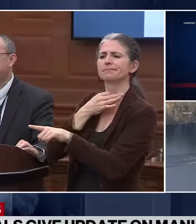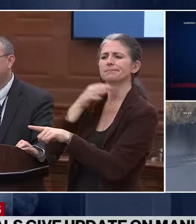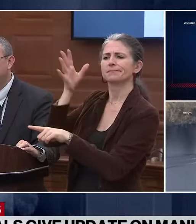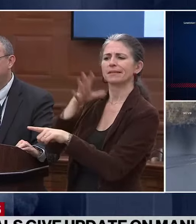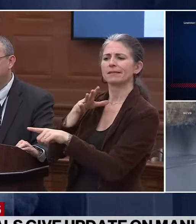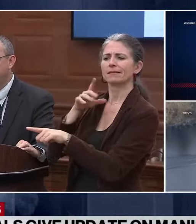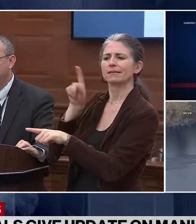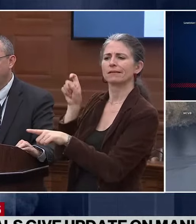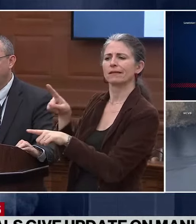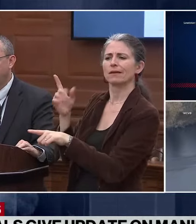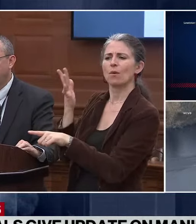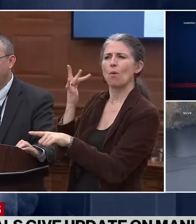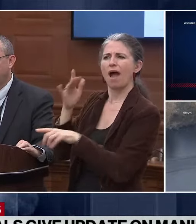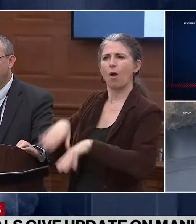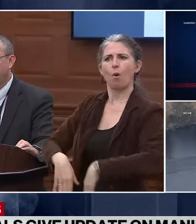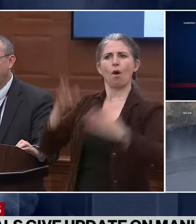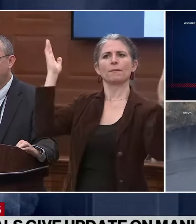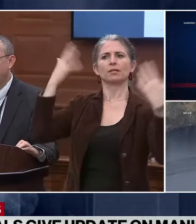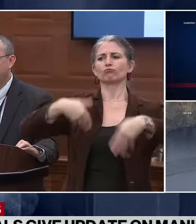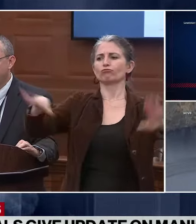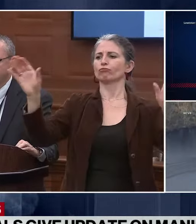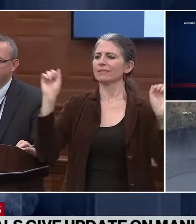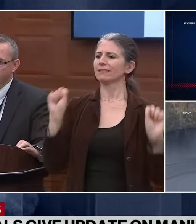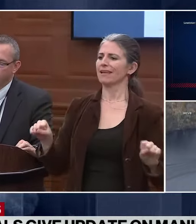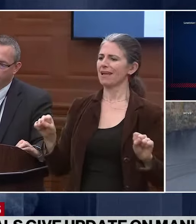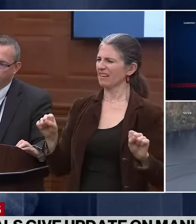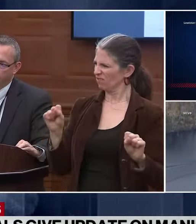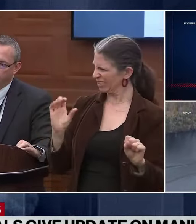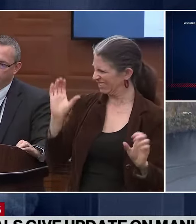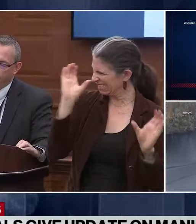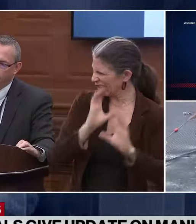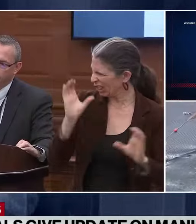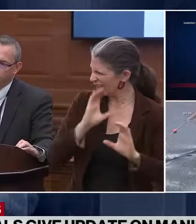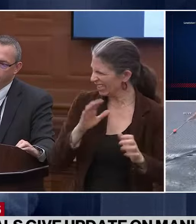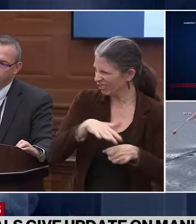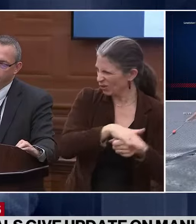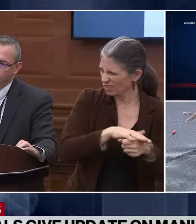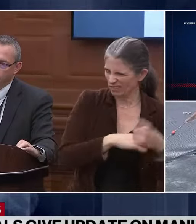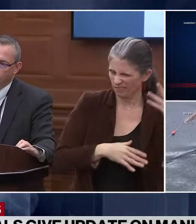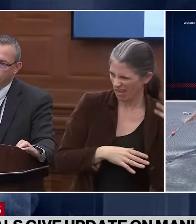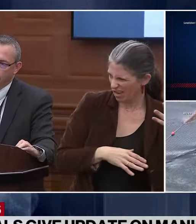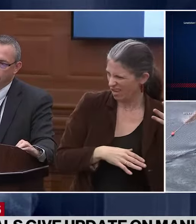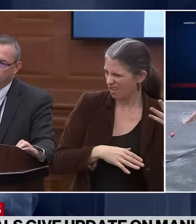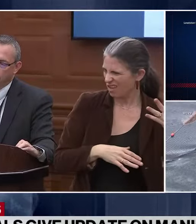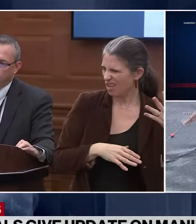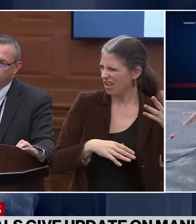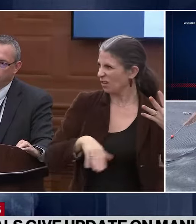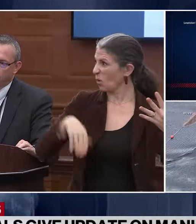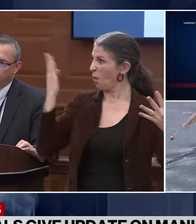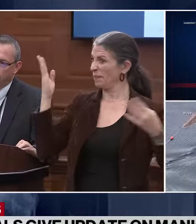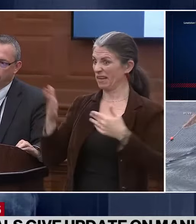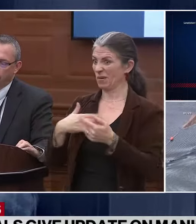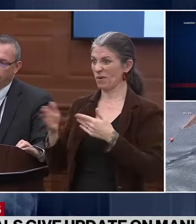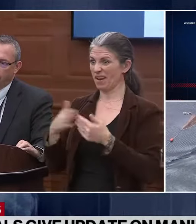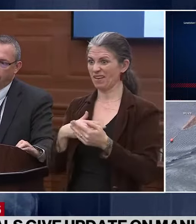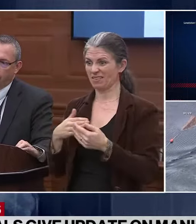AT. SO YES, SIR. DISCUSS SOME OF THE REASONING BEHIND WHY THE SHELTER IN PLACE